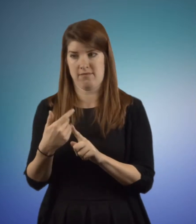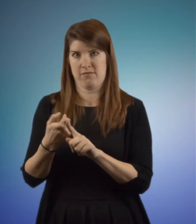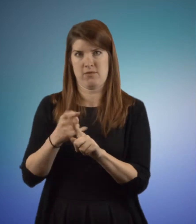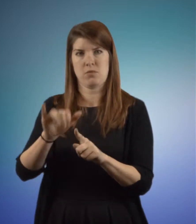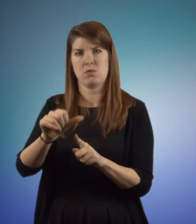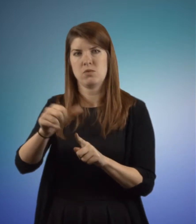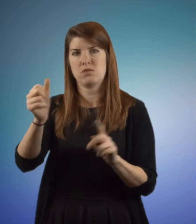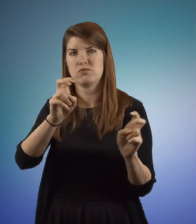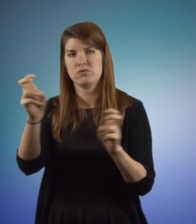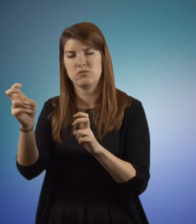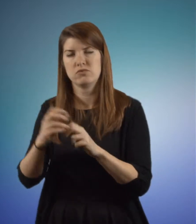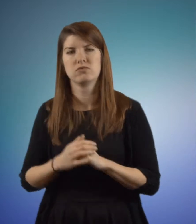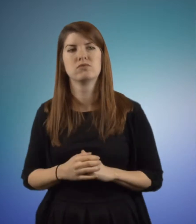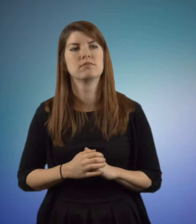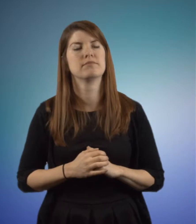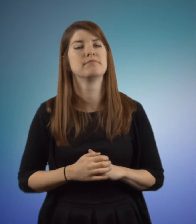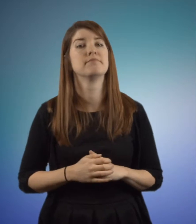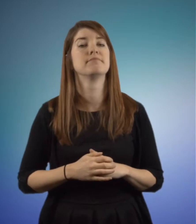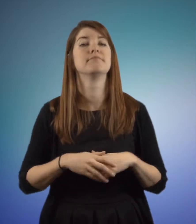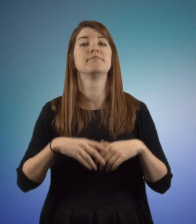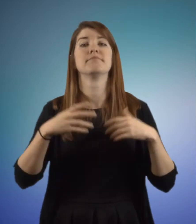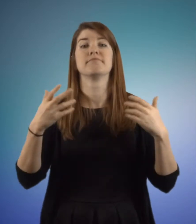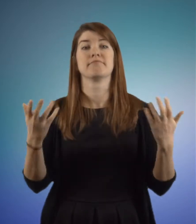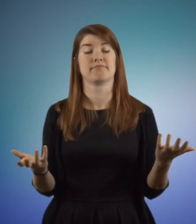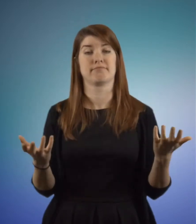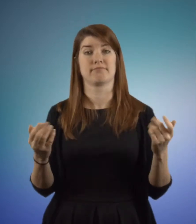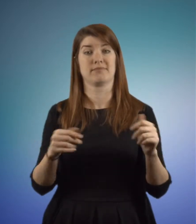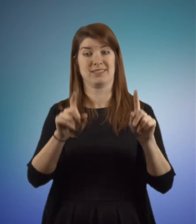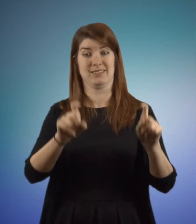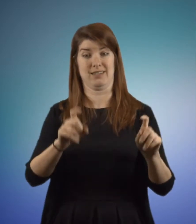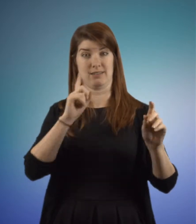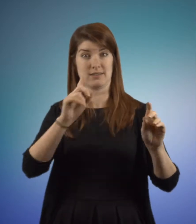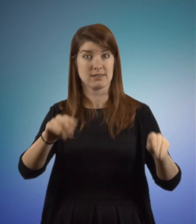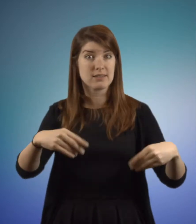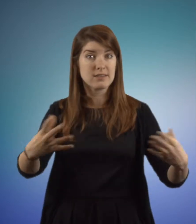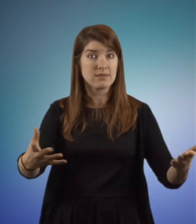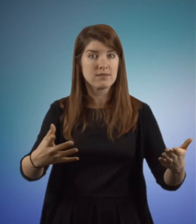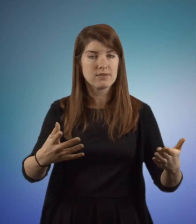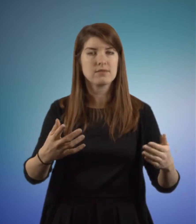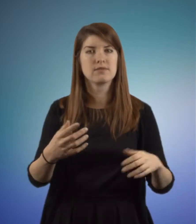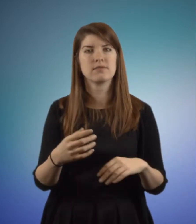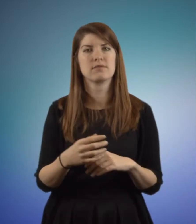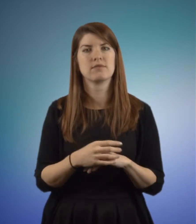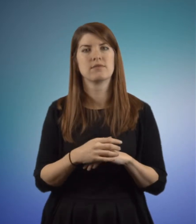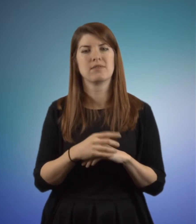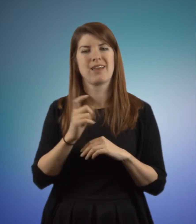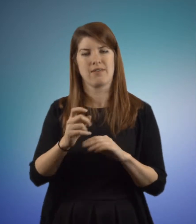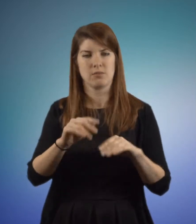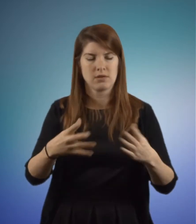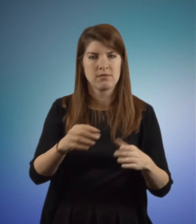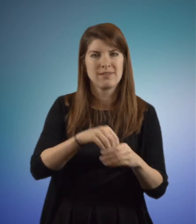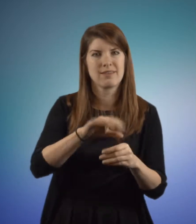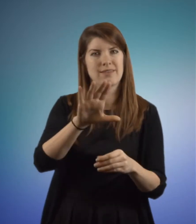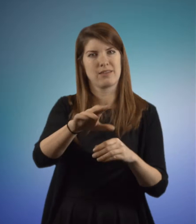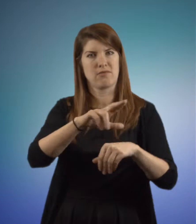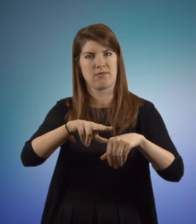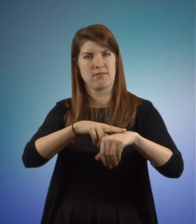So, the tests that are given have to be administered in the child's native language or communication mode.